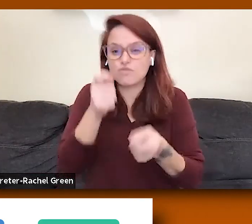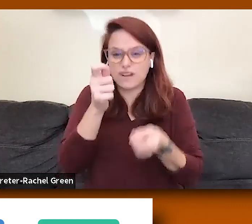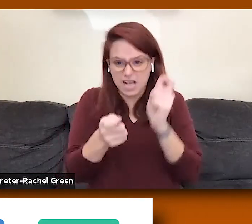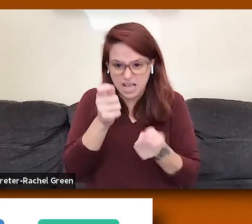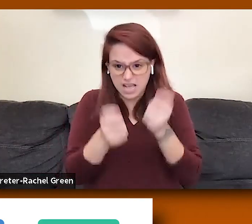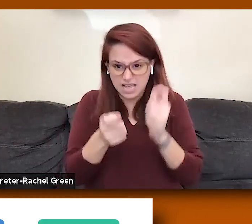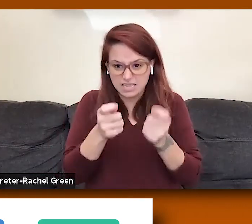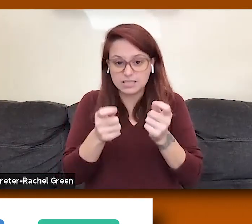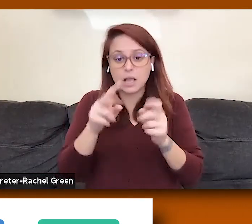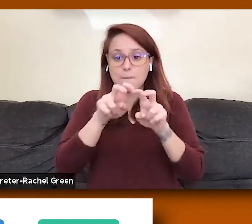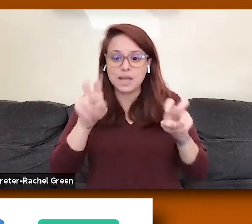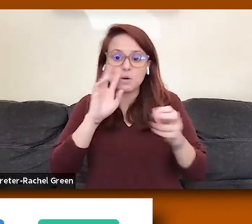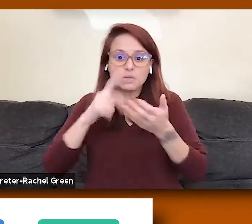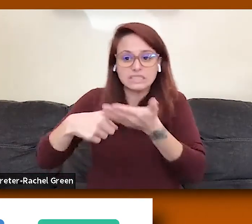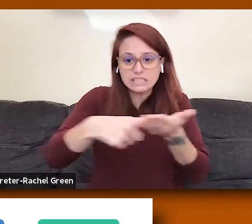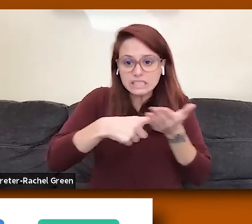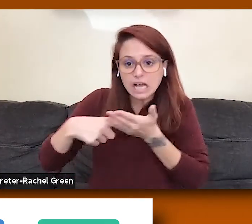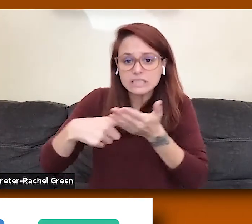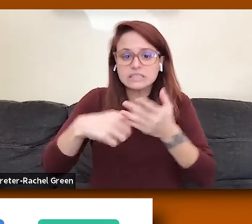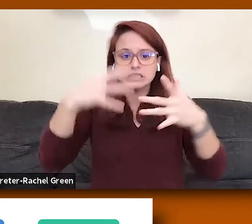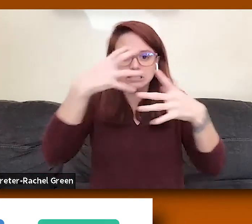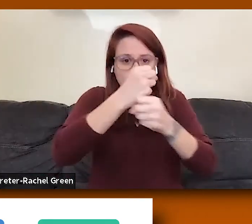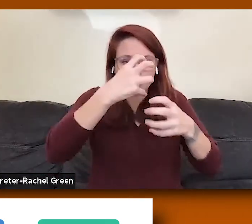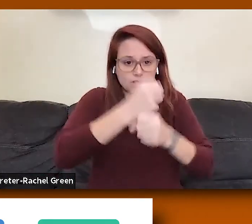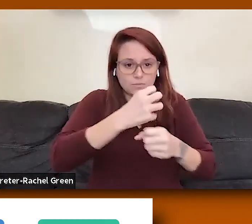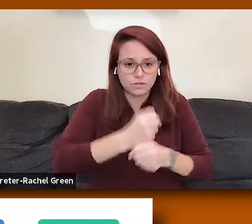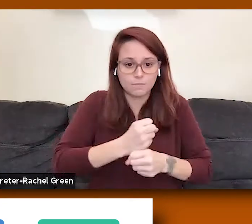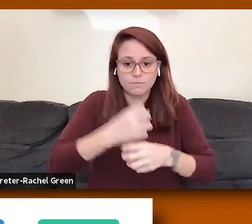discusses and summarizes each application.